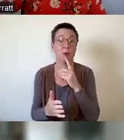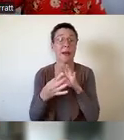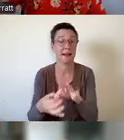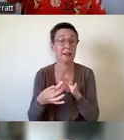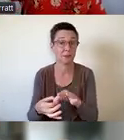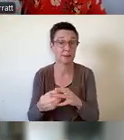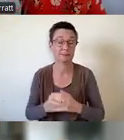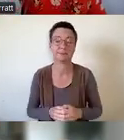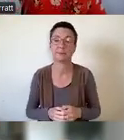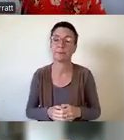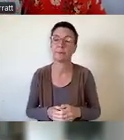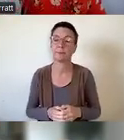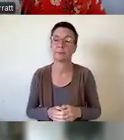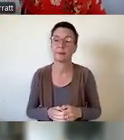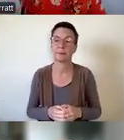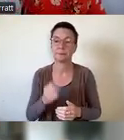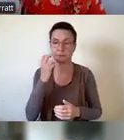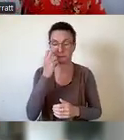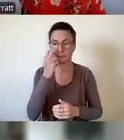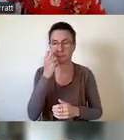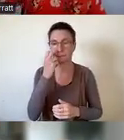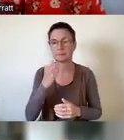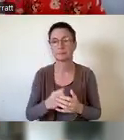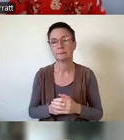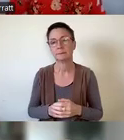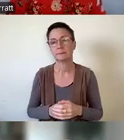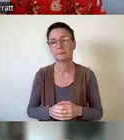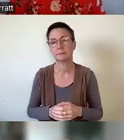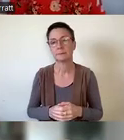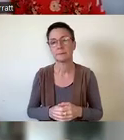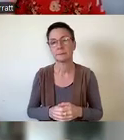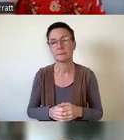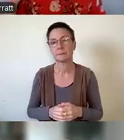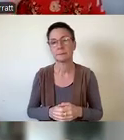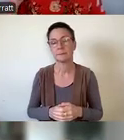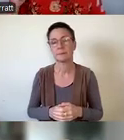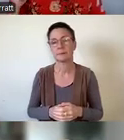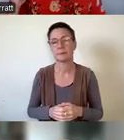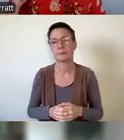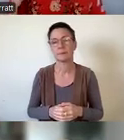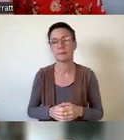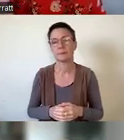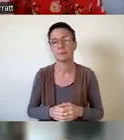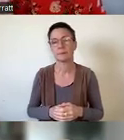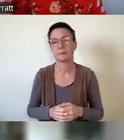When I say what they're interacting with, it doesn't have to be that it's hashtag curators. It might be that during COVID,